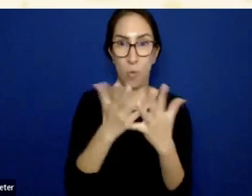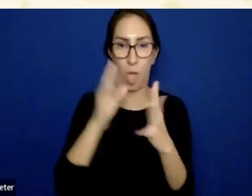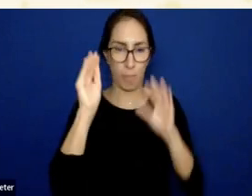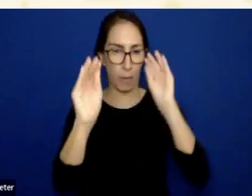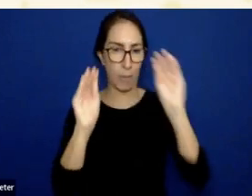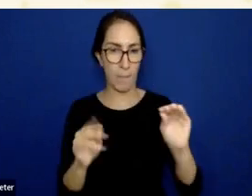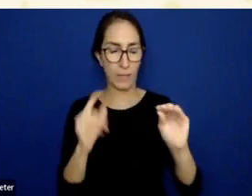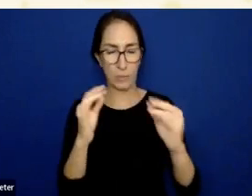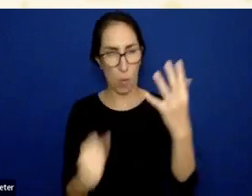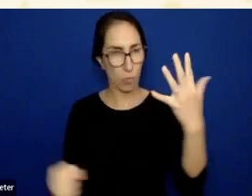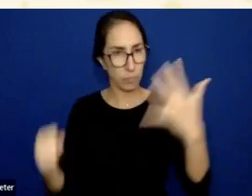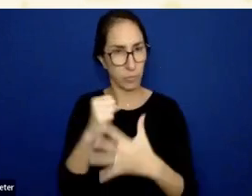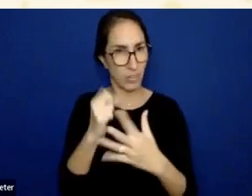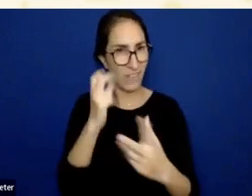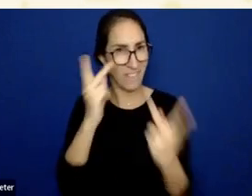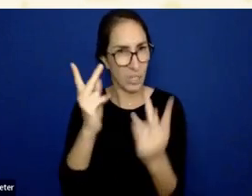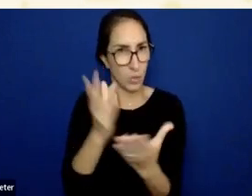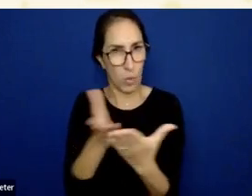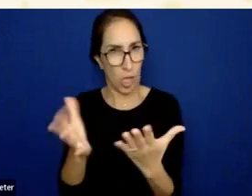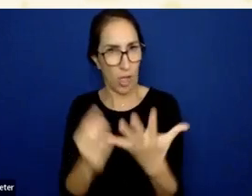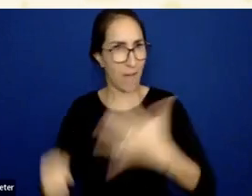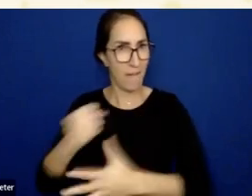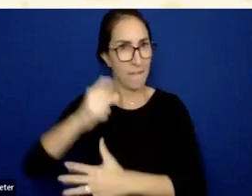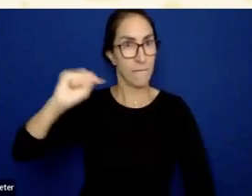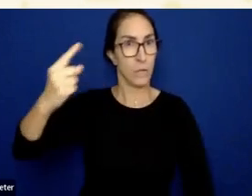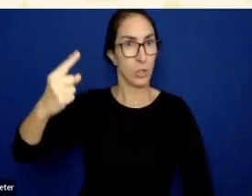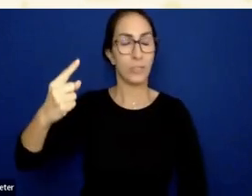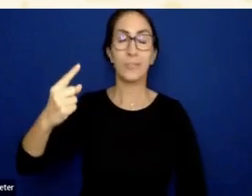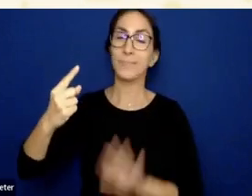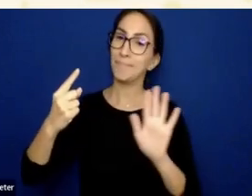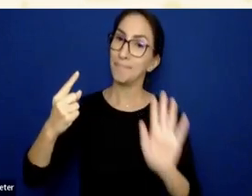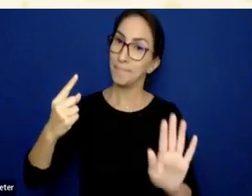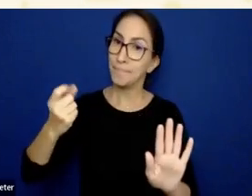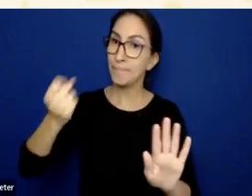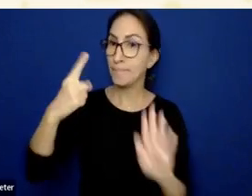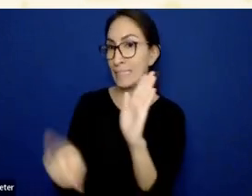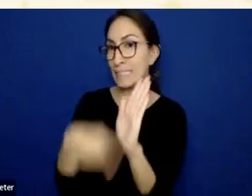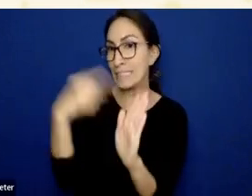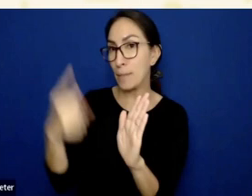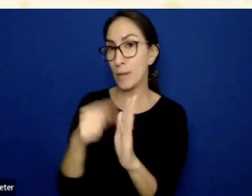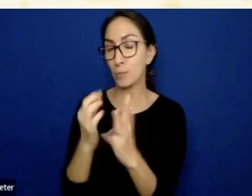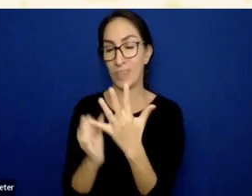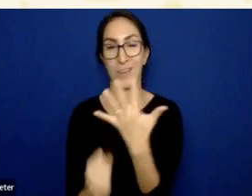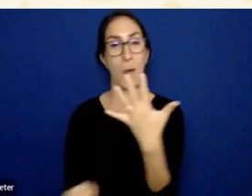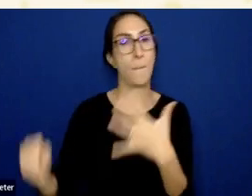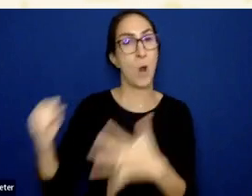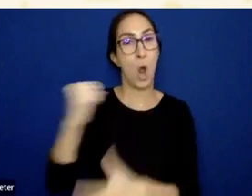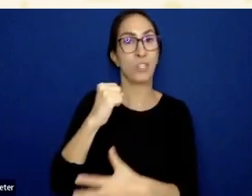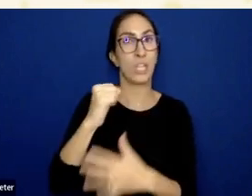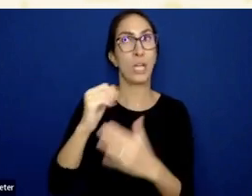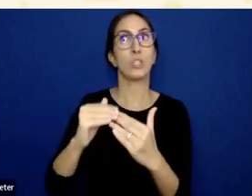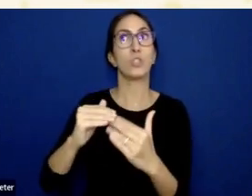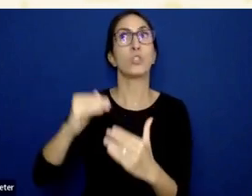But sometimes we prioritize that so much that the navigation